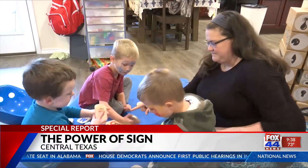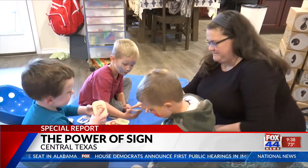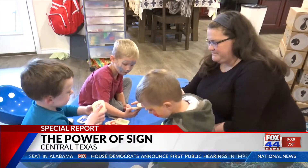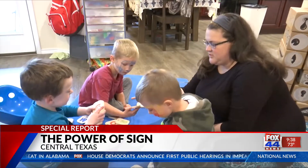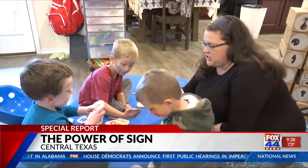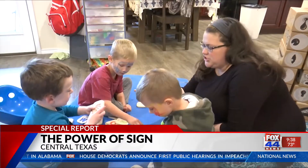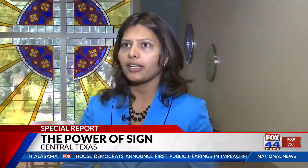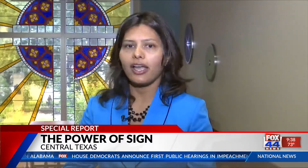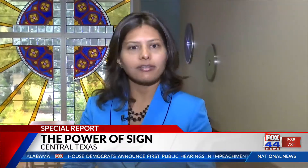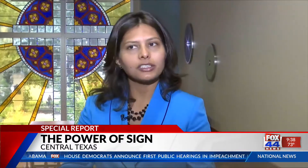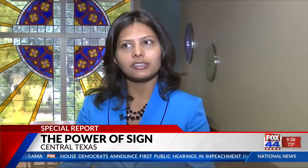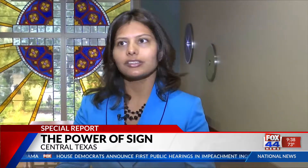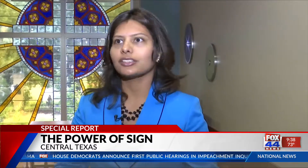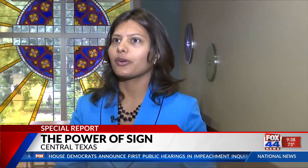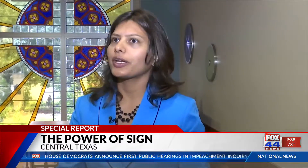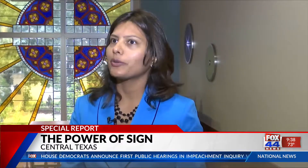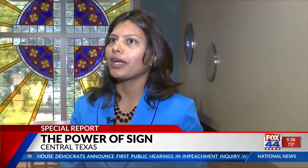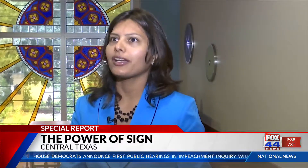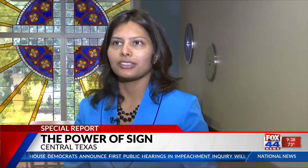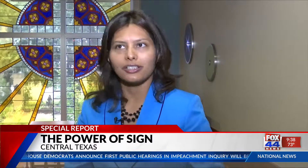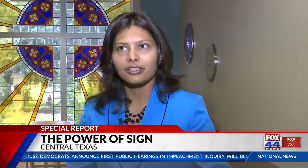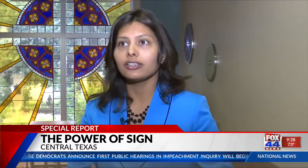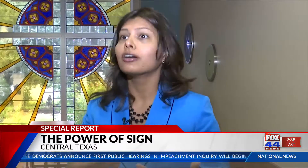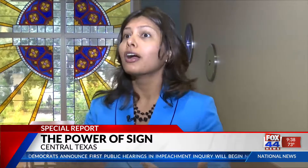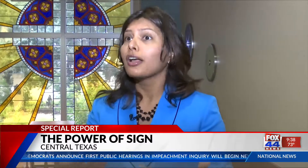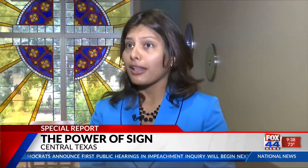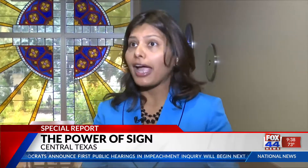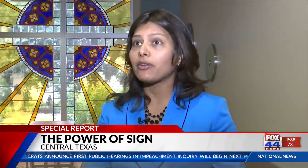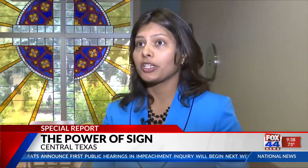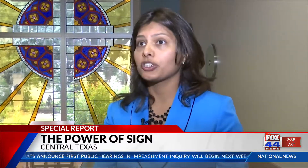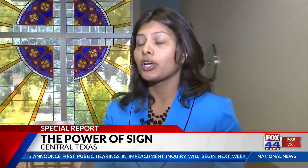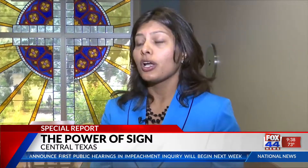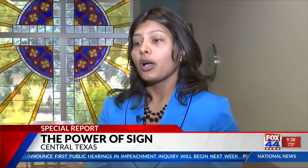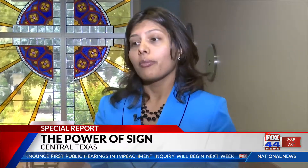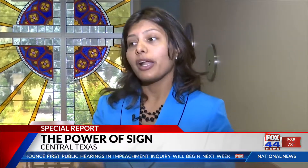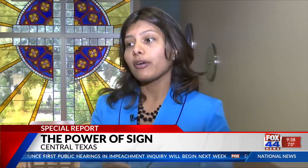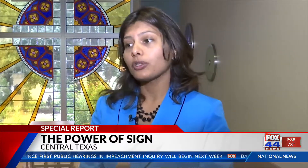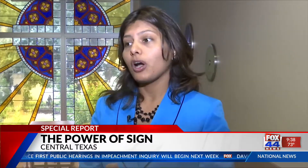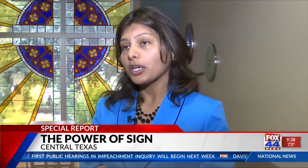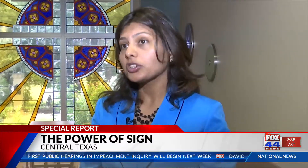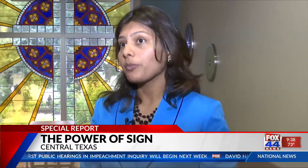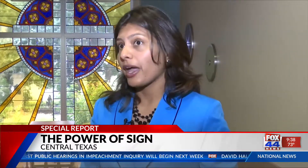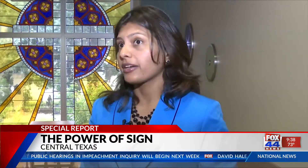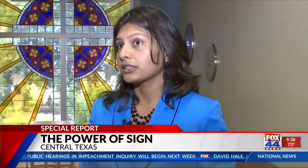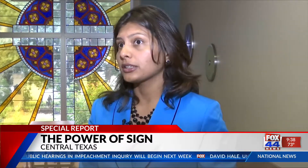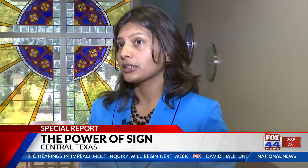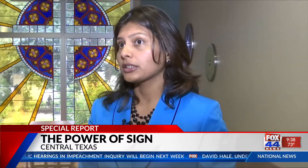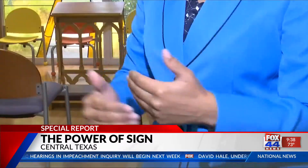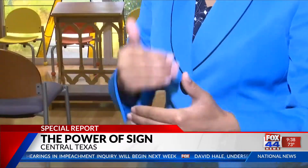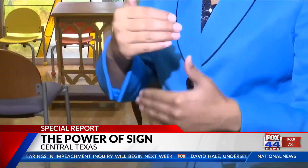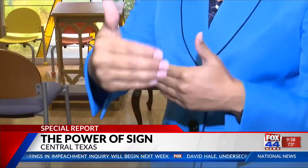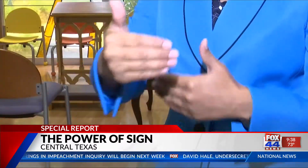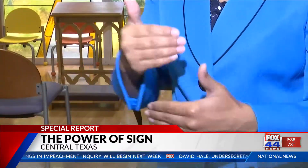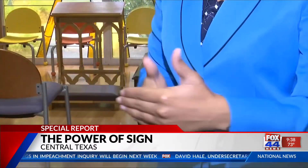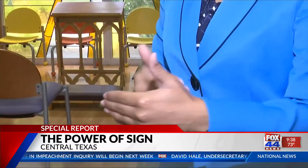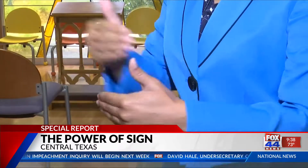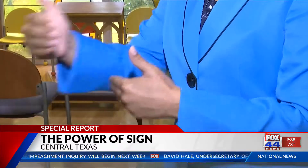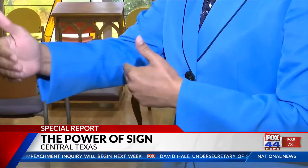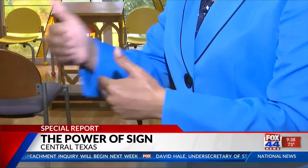TOGETHER. DR. VIJETA SALUNKHE "If someone wants to learn sign language, it's a great way, its another language but I would caution parents that it